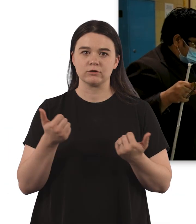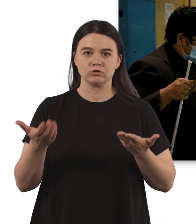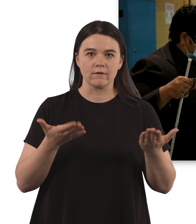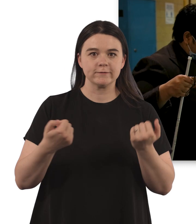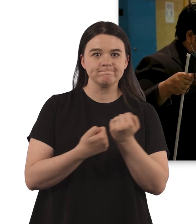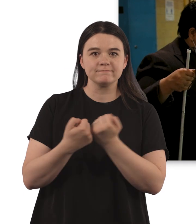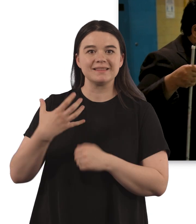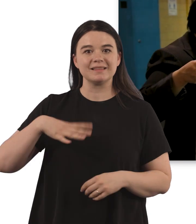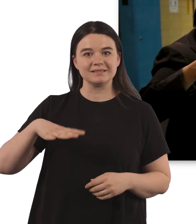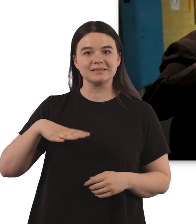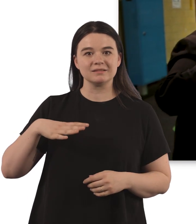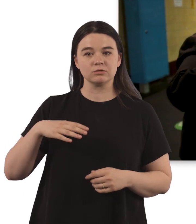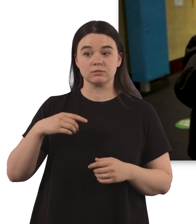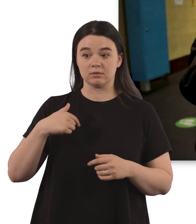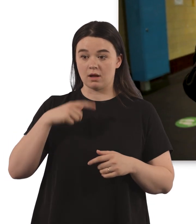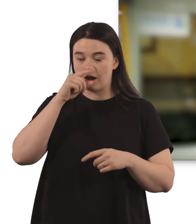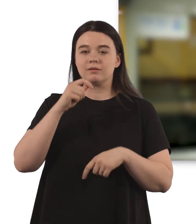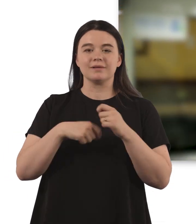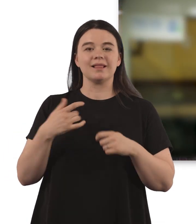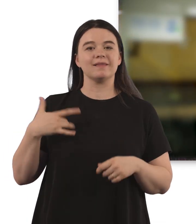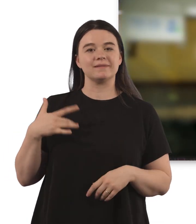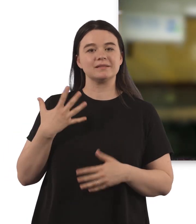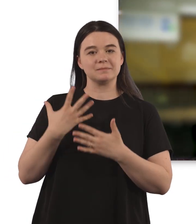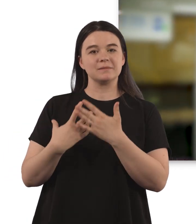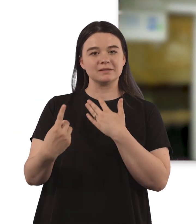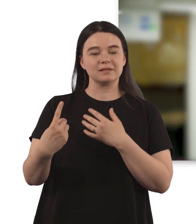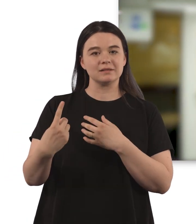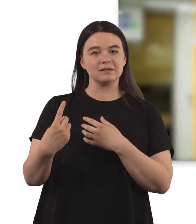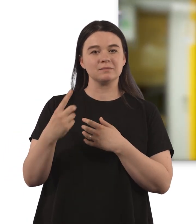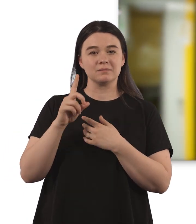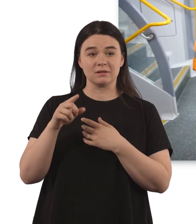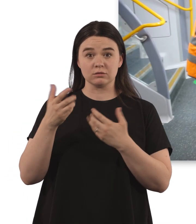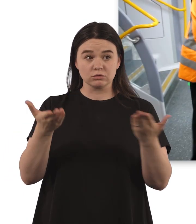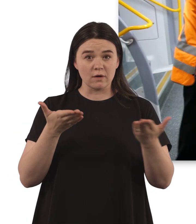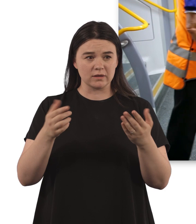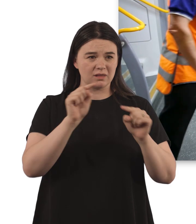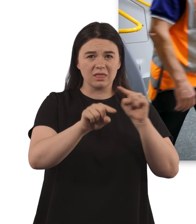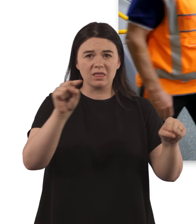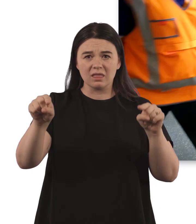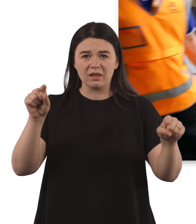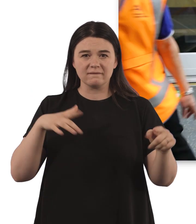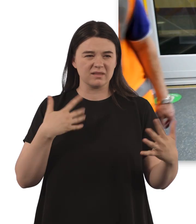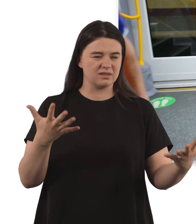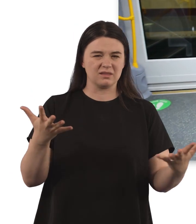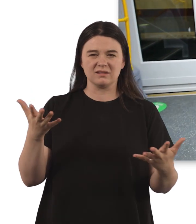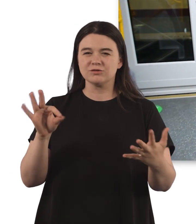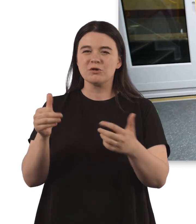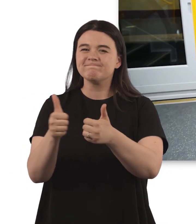I need multiple support services throughout my life to live independently. They are all fragmented at this point